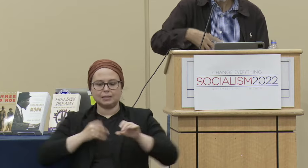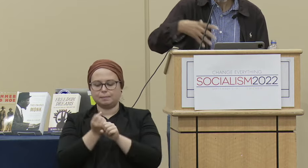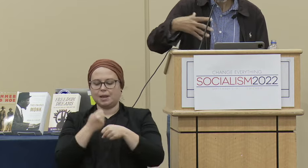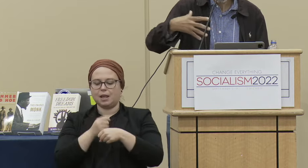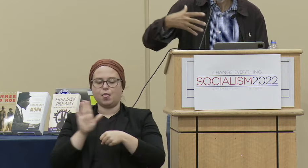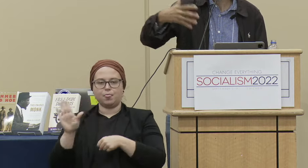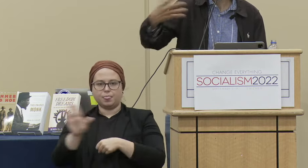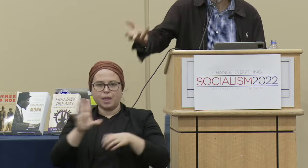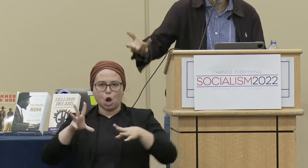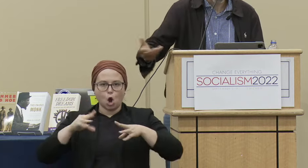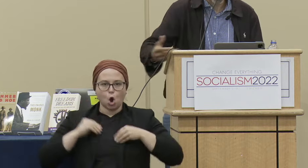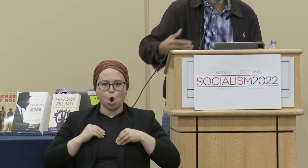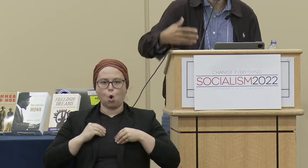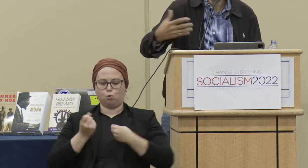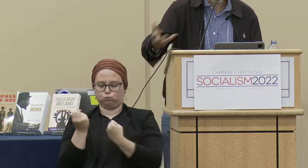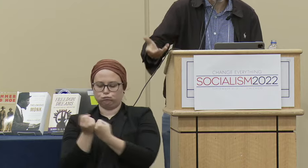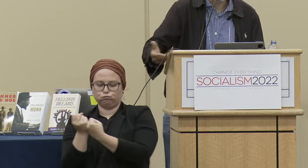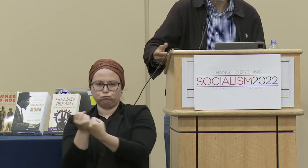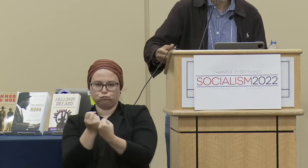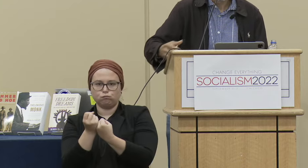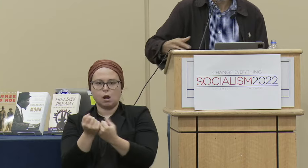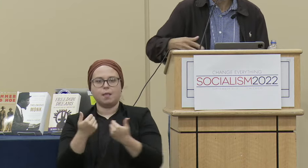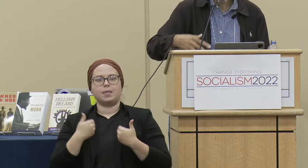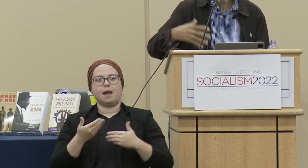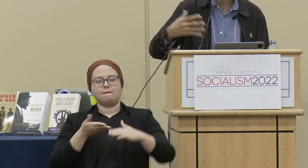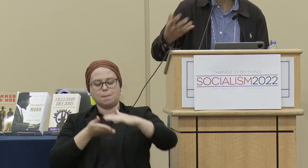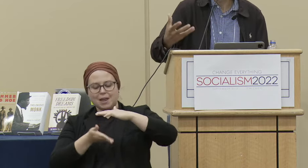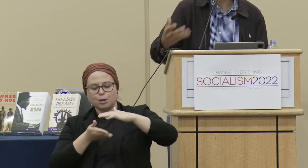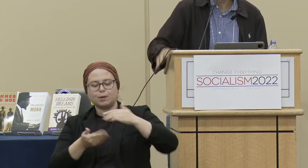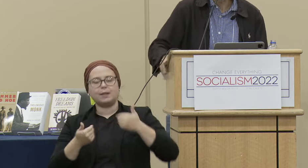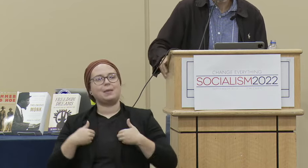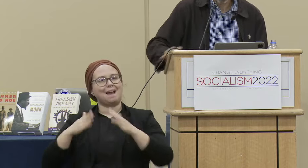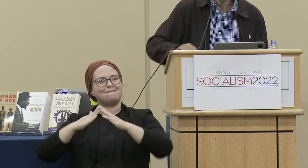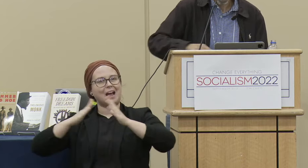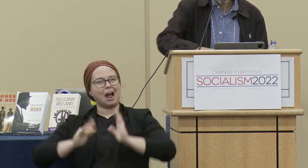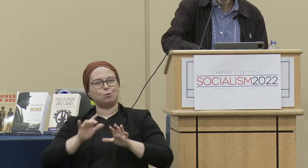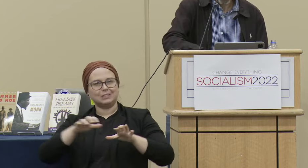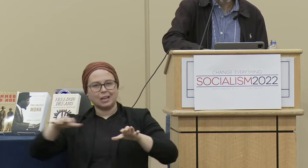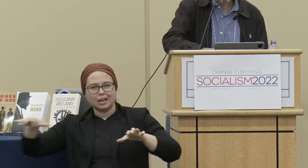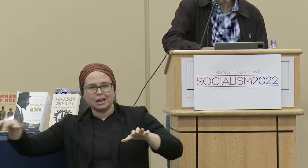anticapitalists , while at the same time creating their own